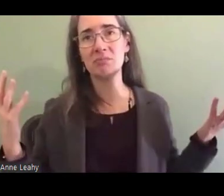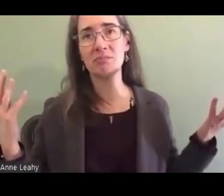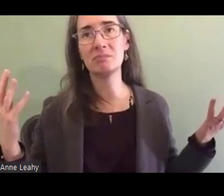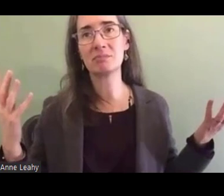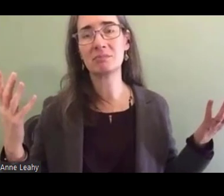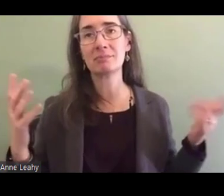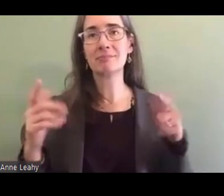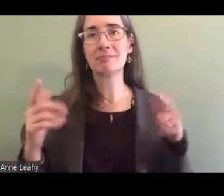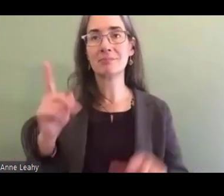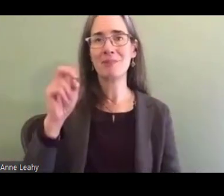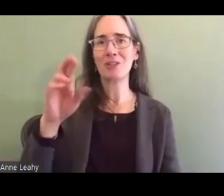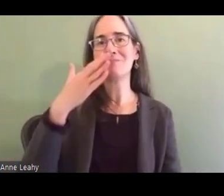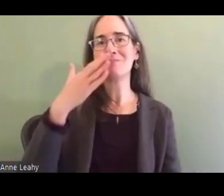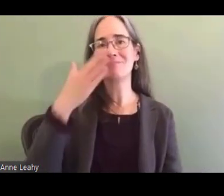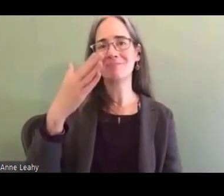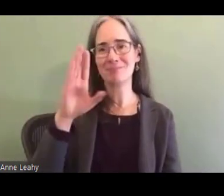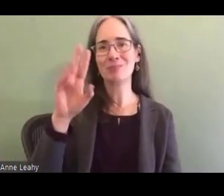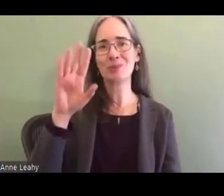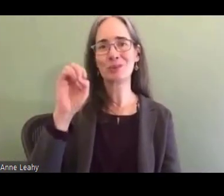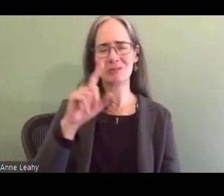Peter Blanck, BBI-Syracuse University: Well, thank you Bruce.